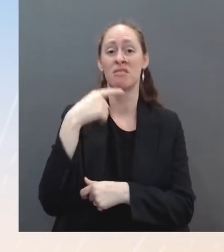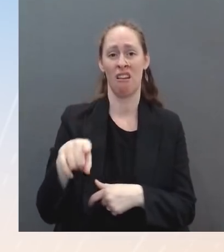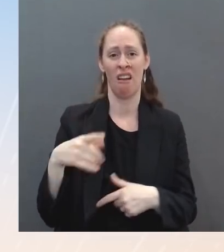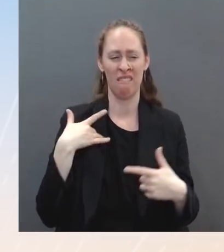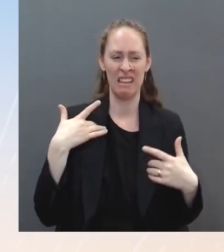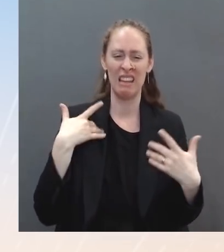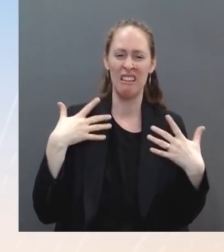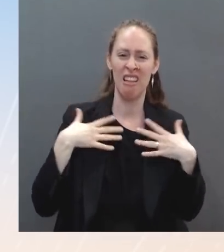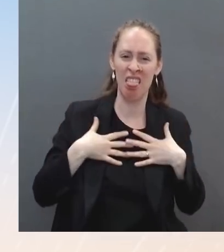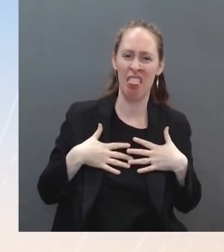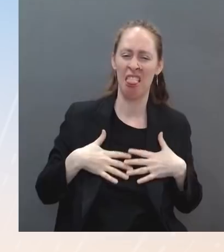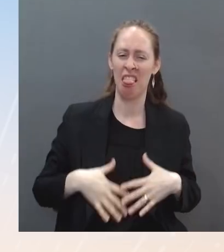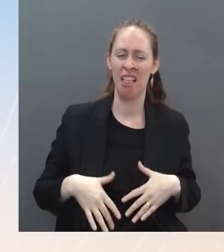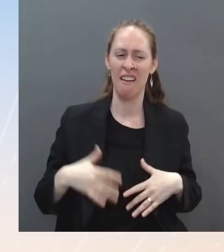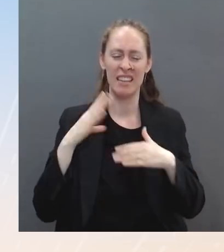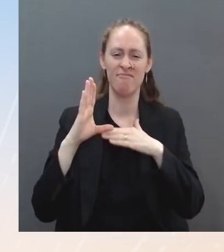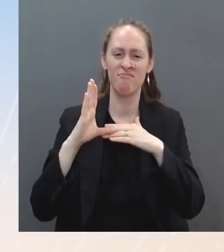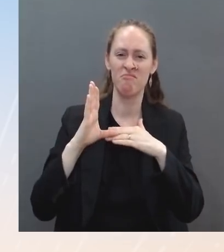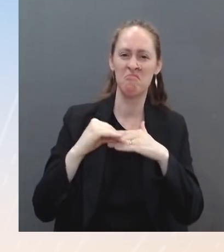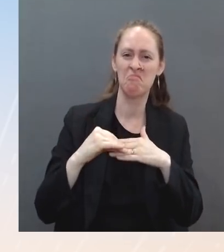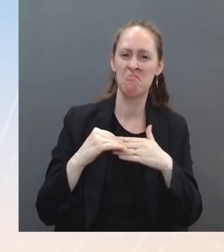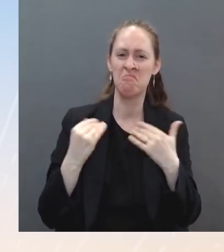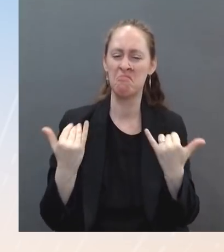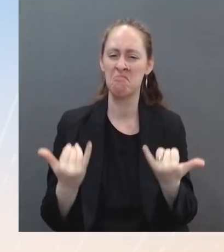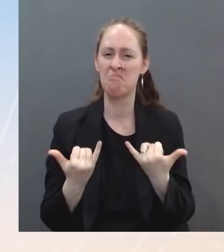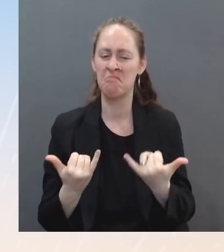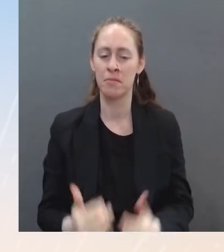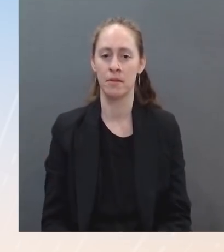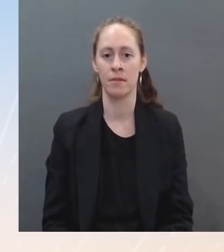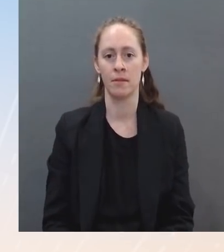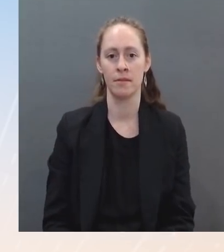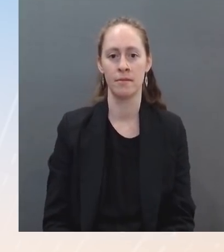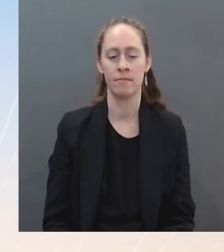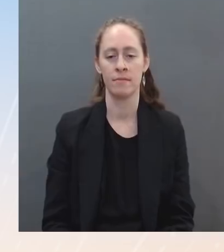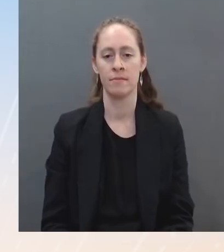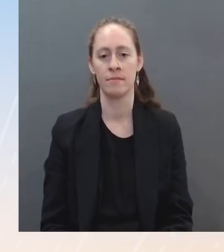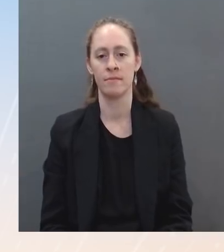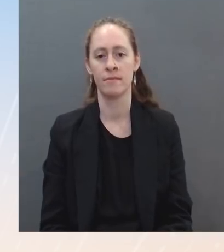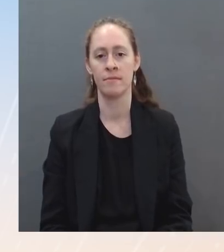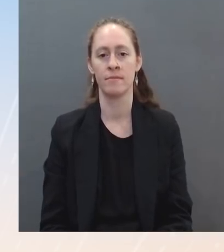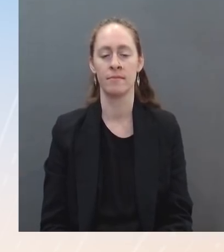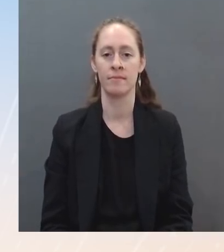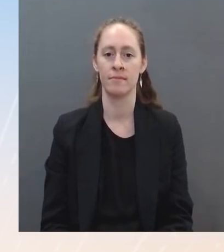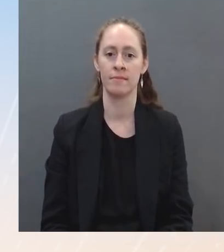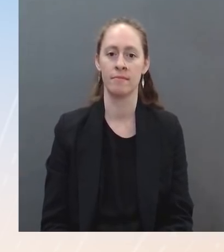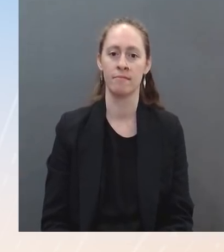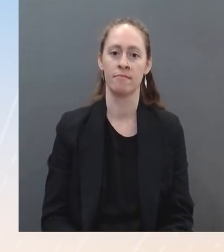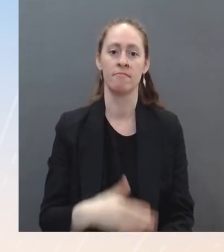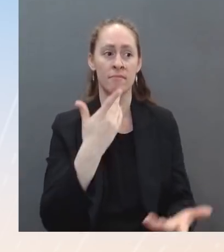to fight this incredibly grueling battle. So, I don't think it's a surprise to anybody that morale is low. But beyond that,